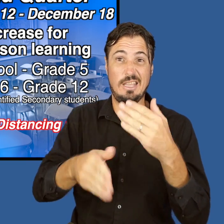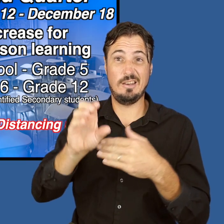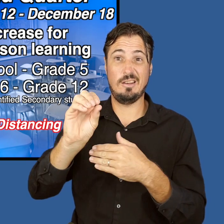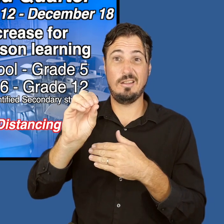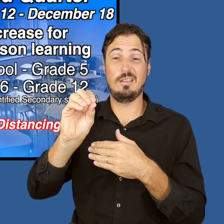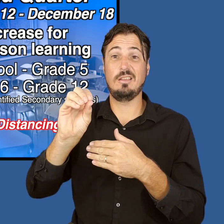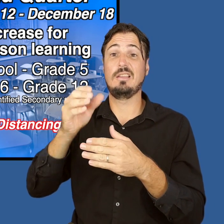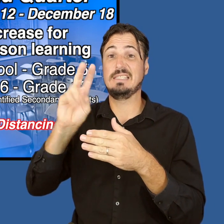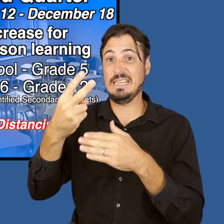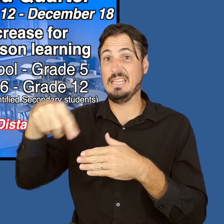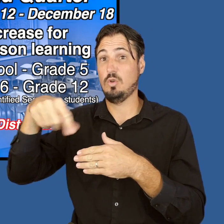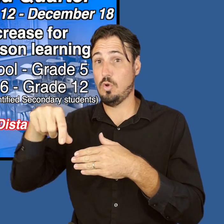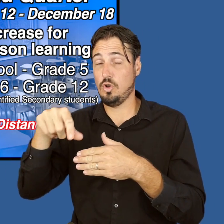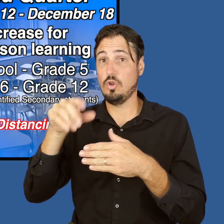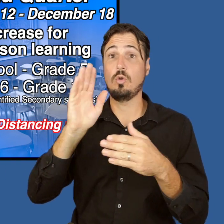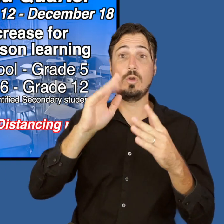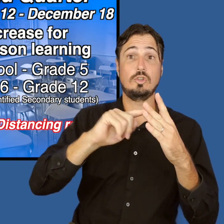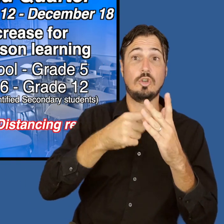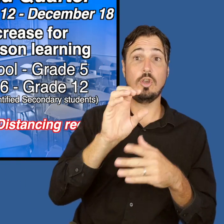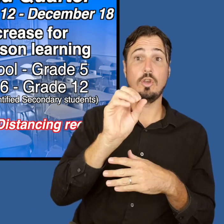and ends on December 18.